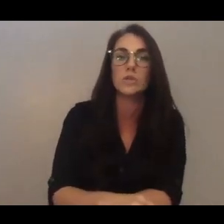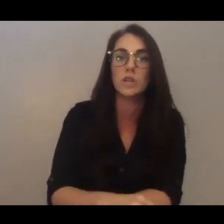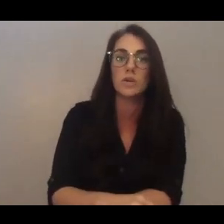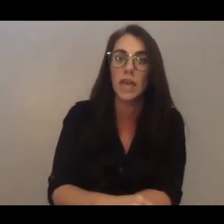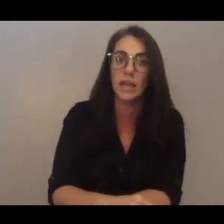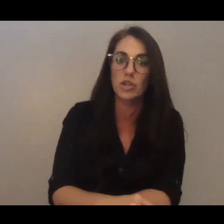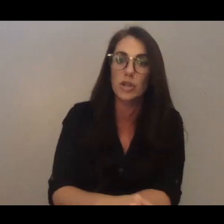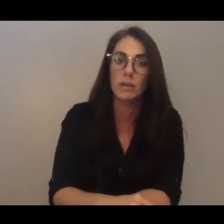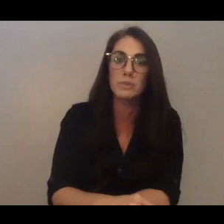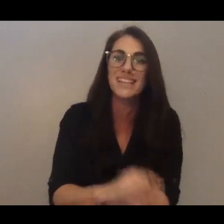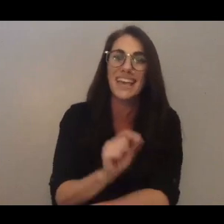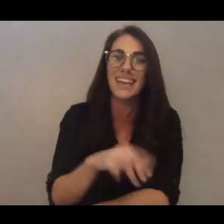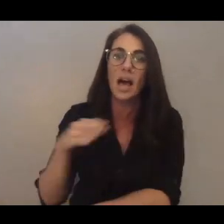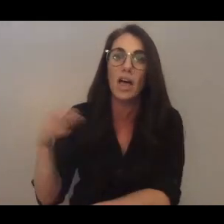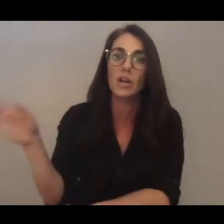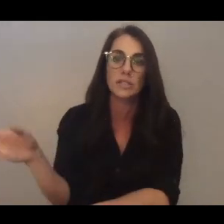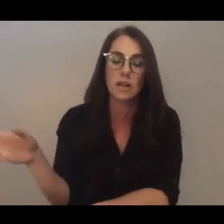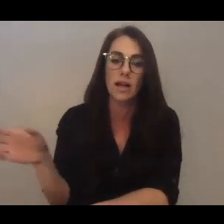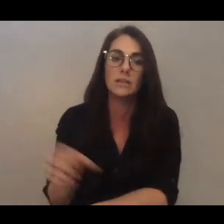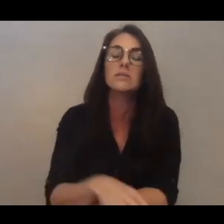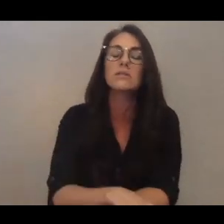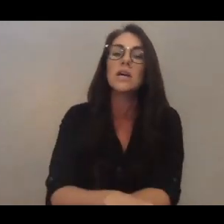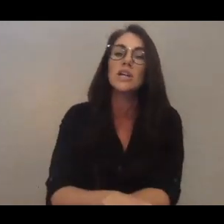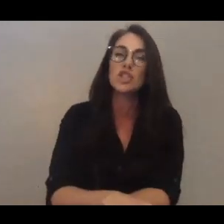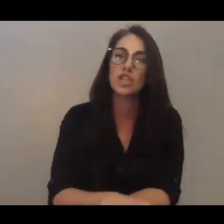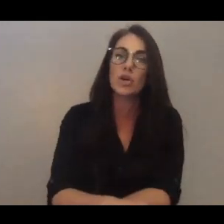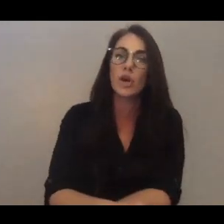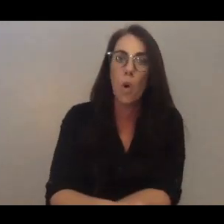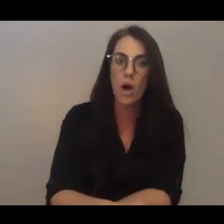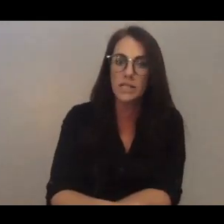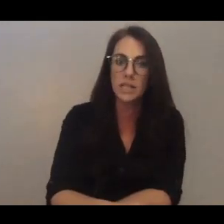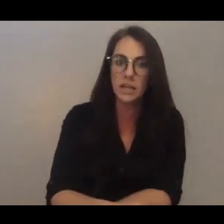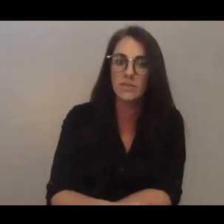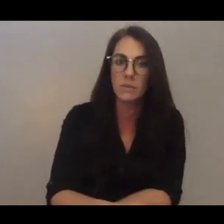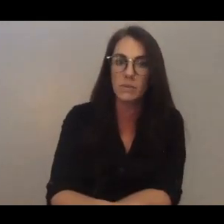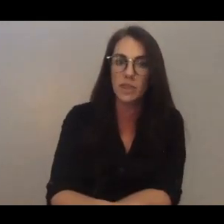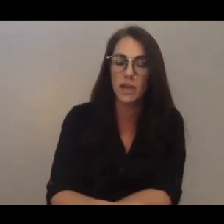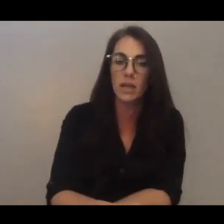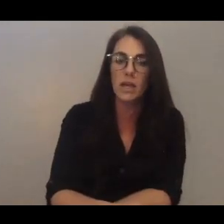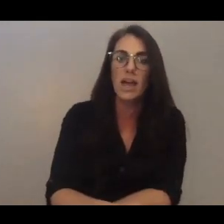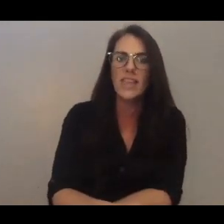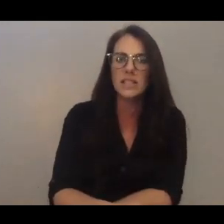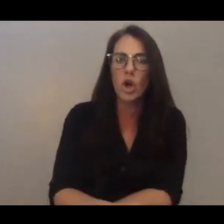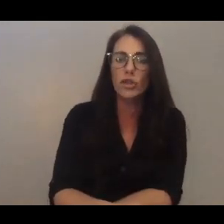those hand shapes in other signs to show the quantity of something and that's called "the